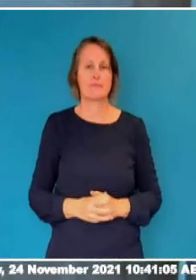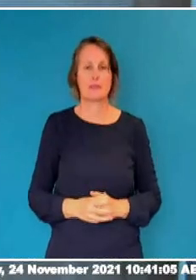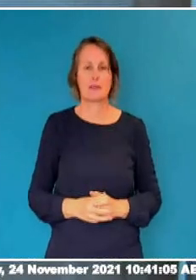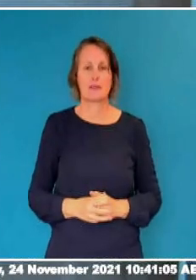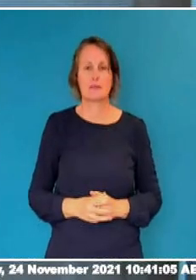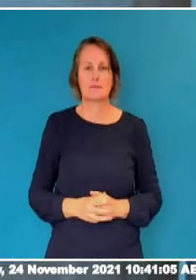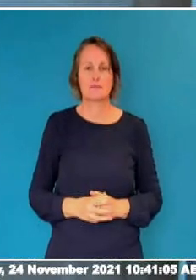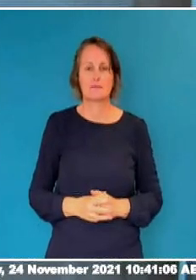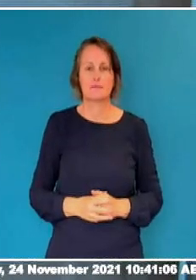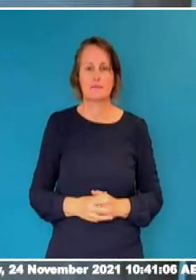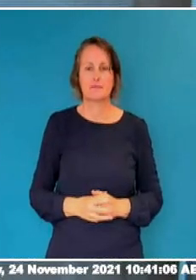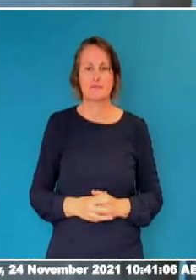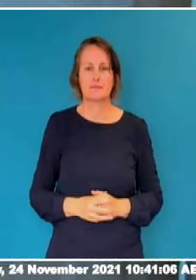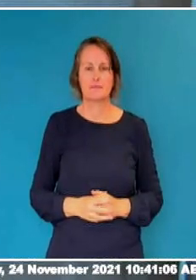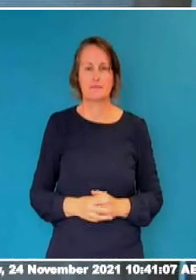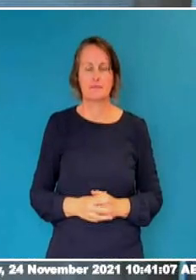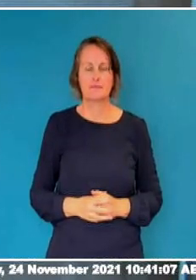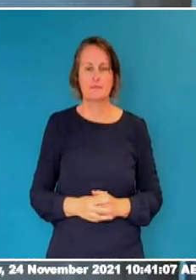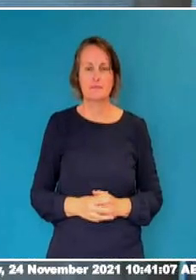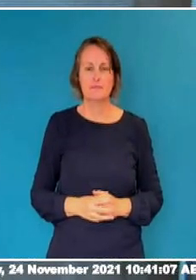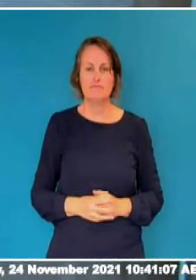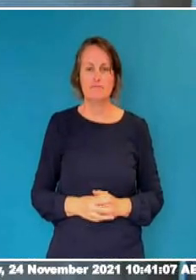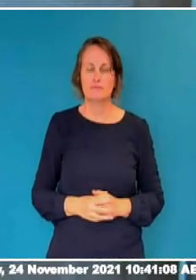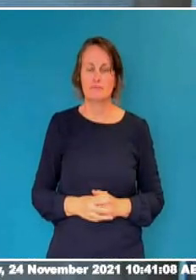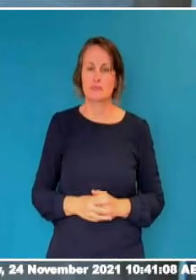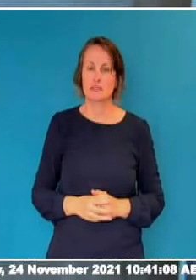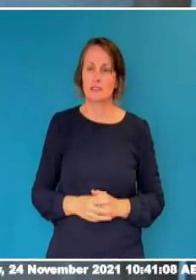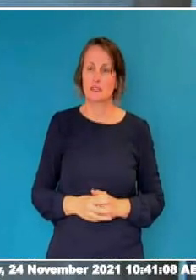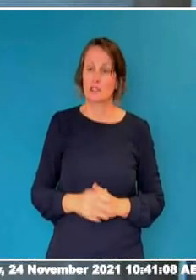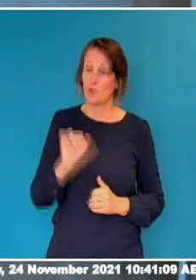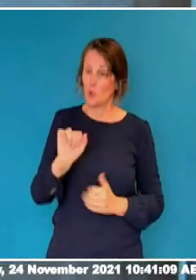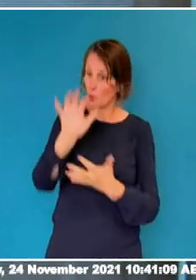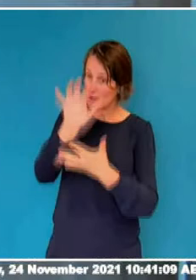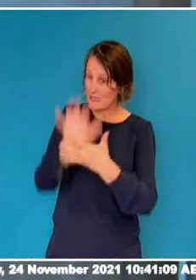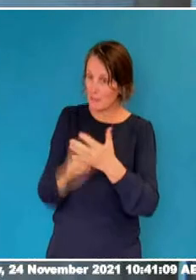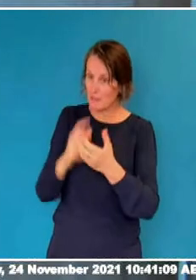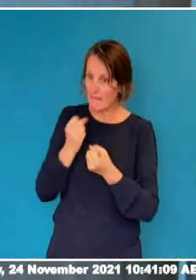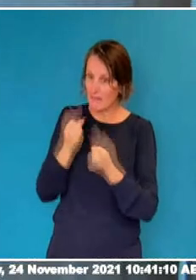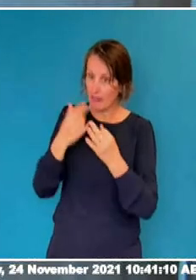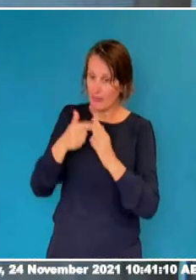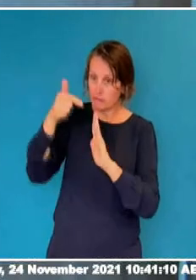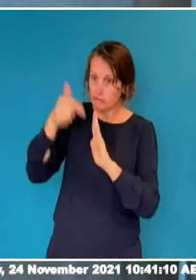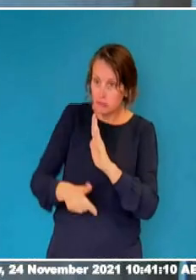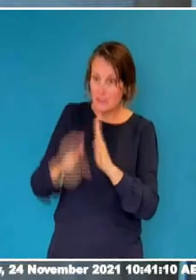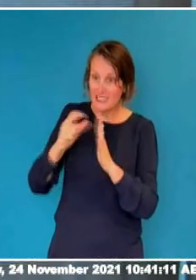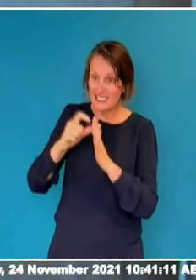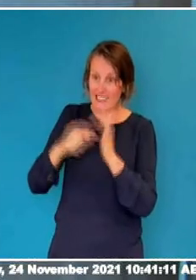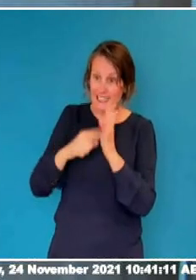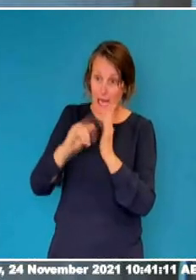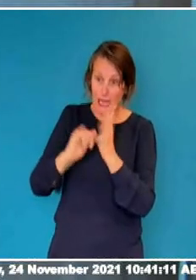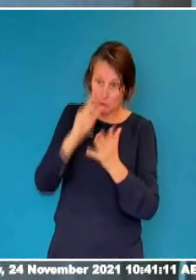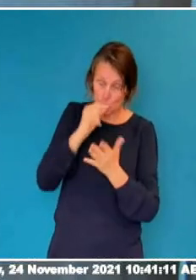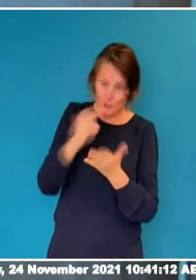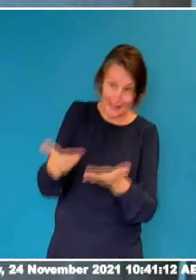You haven't included those details in your statement, but is that something that you are able to provide to the Royal Commission?